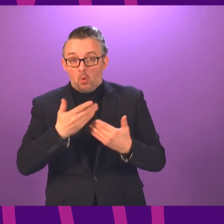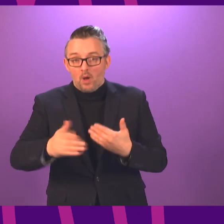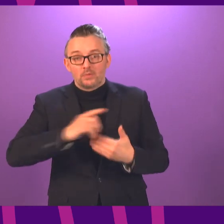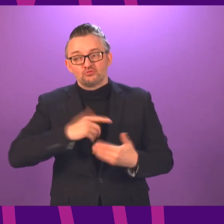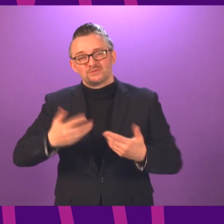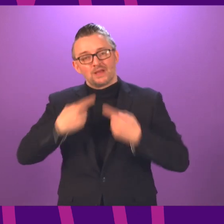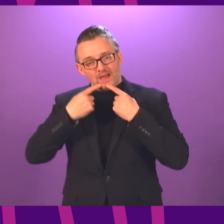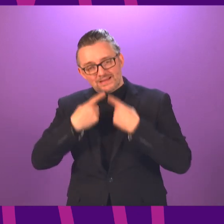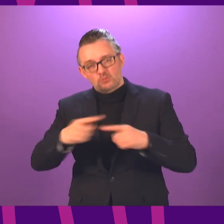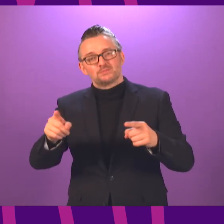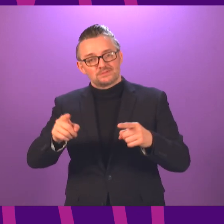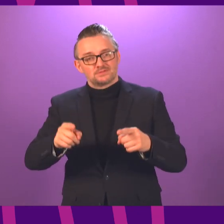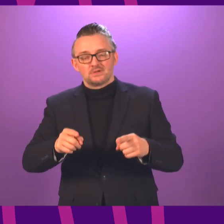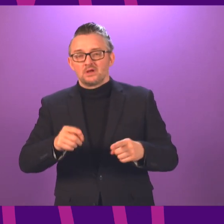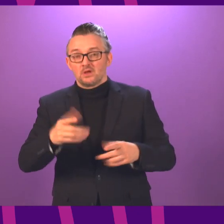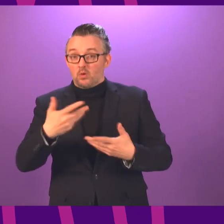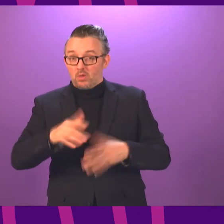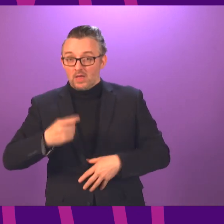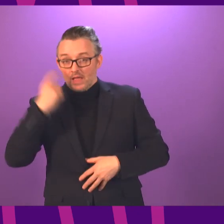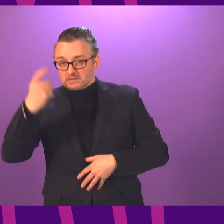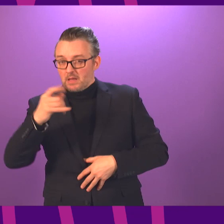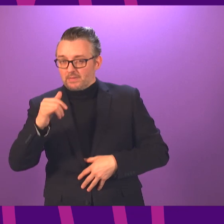of today’s announcement, and will a tailored approach for specific sectors be considered?